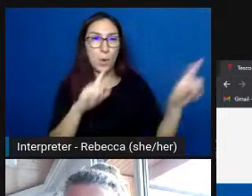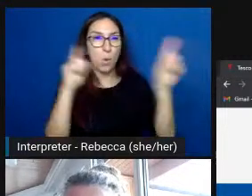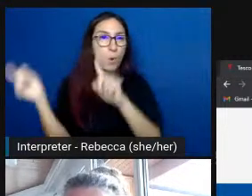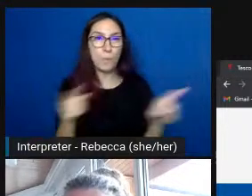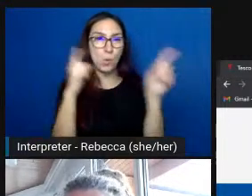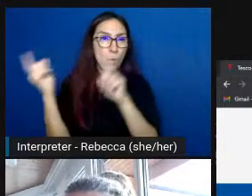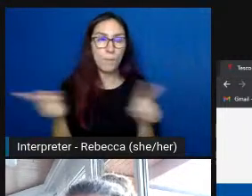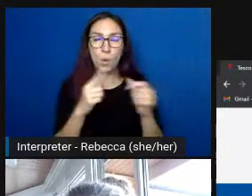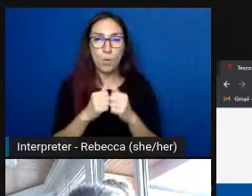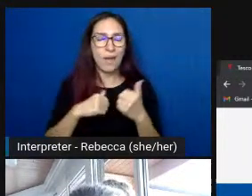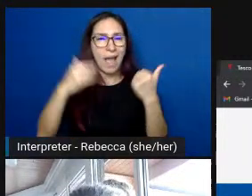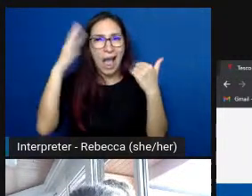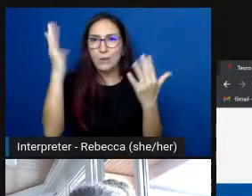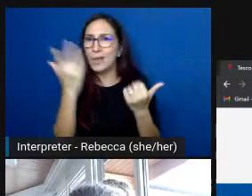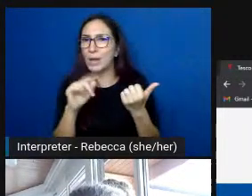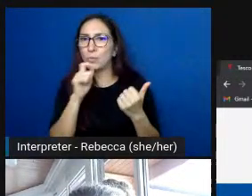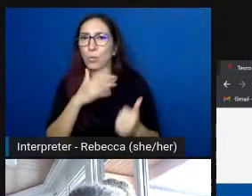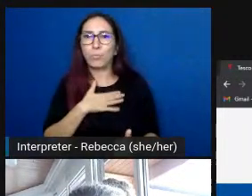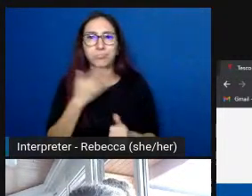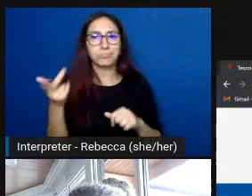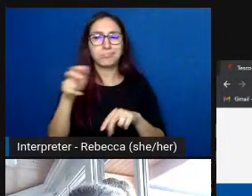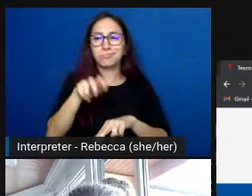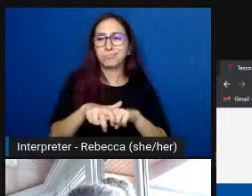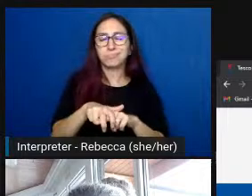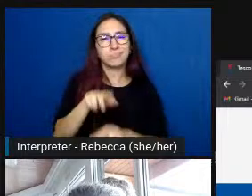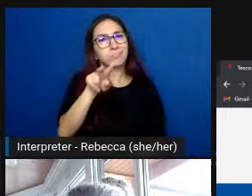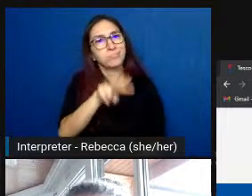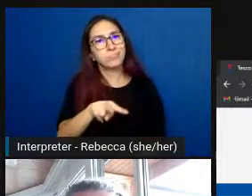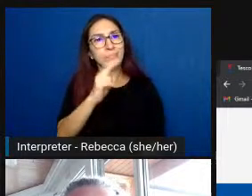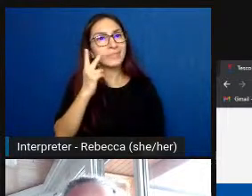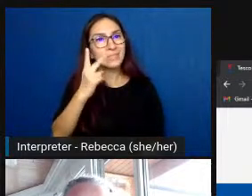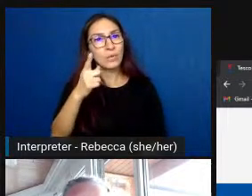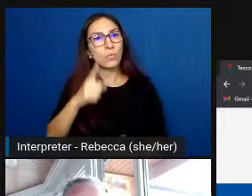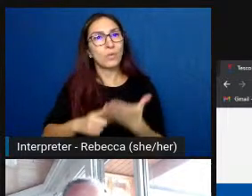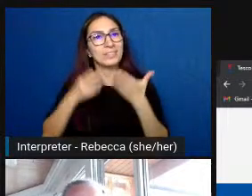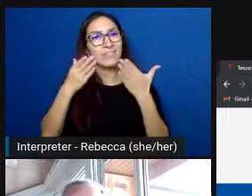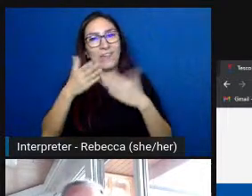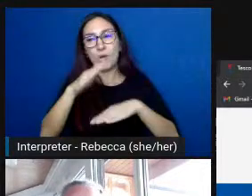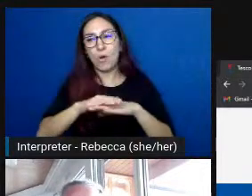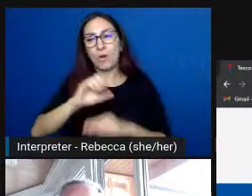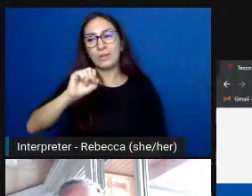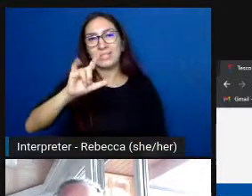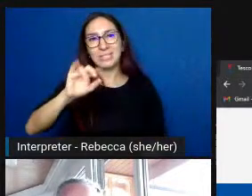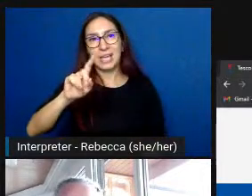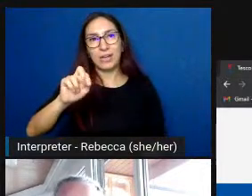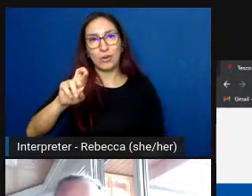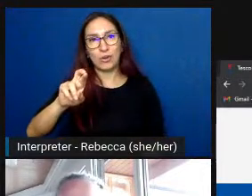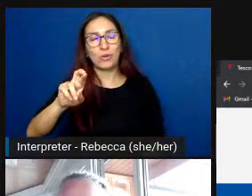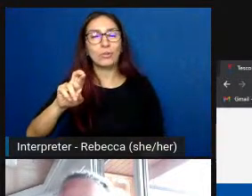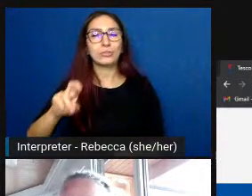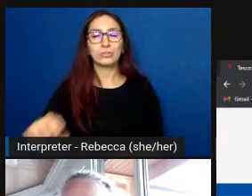anybody who can see, you can see the speed is crazy. I don't know anyone who is going to sit at the screen and watch